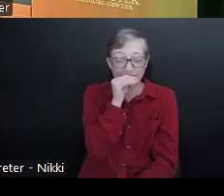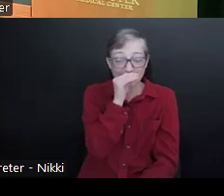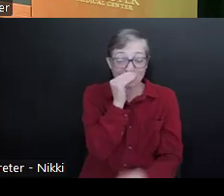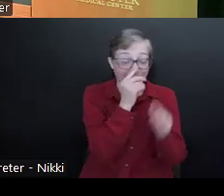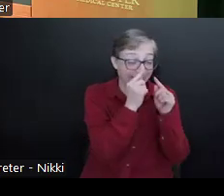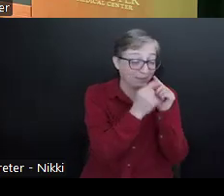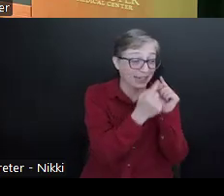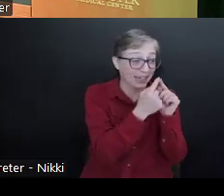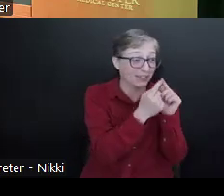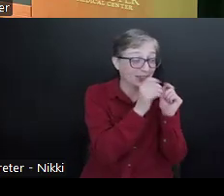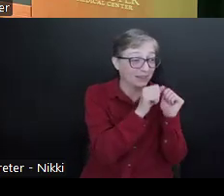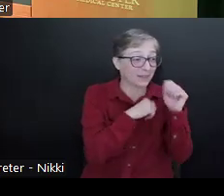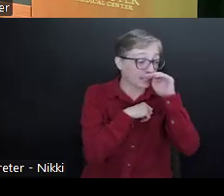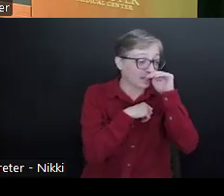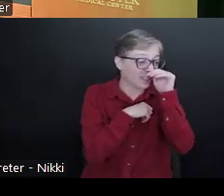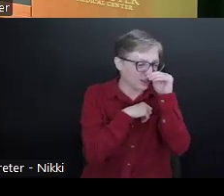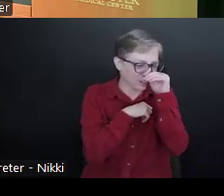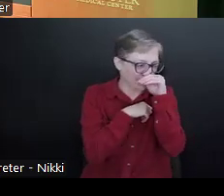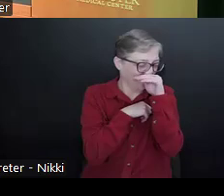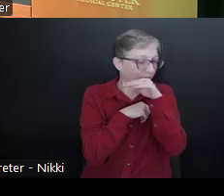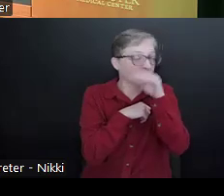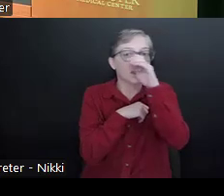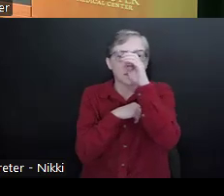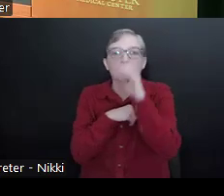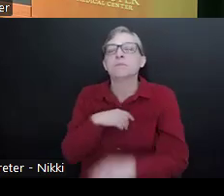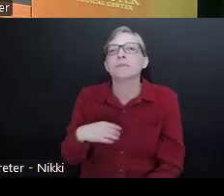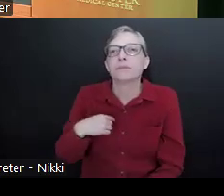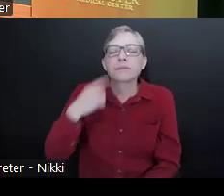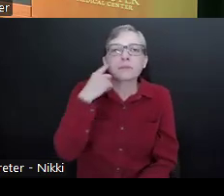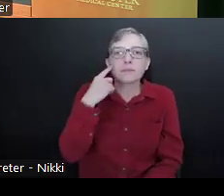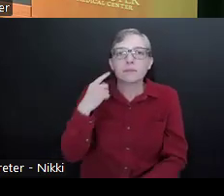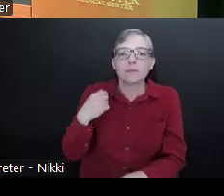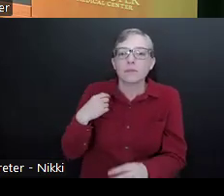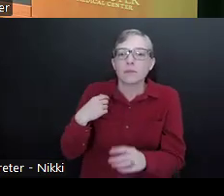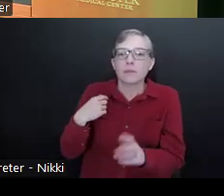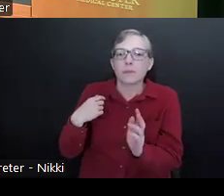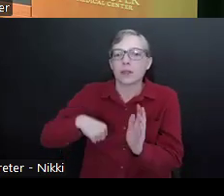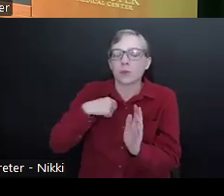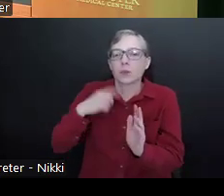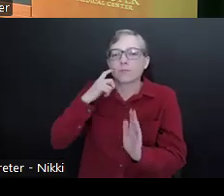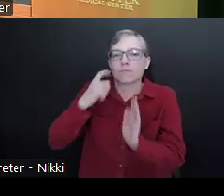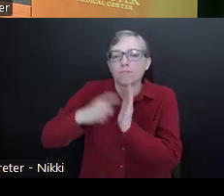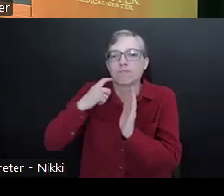I think it it I think there is a recognition and a start a start for that i have two questions online